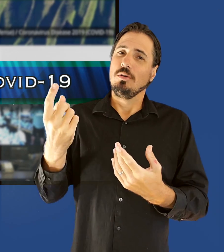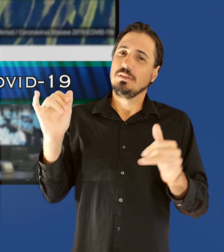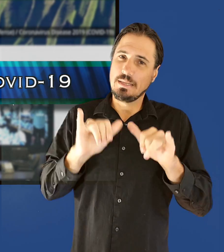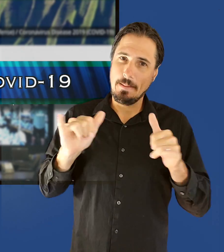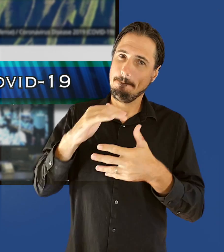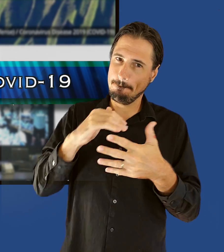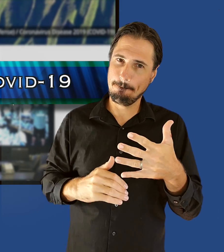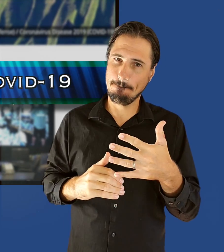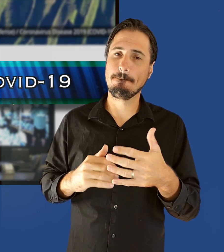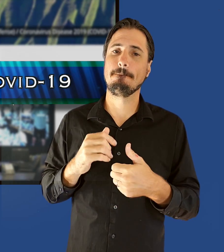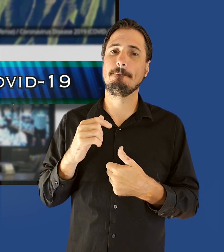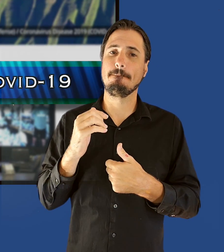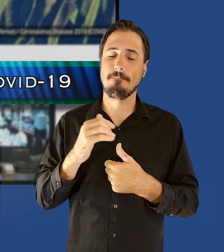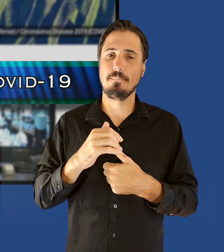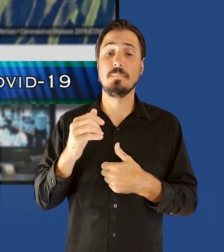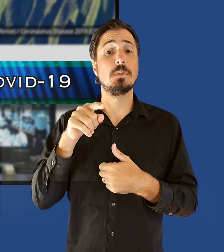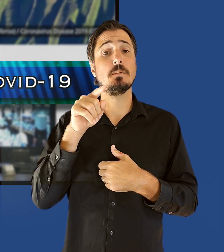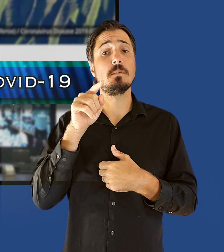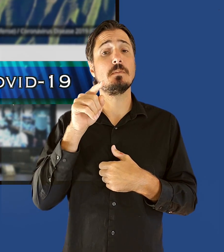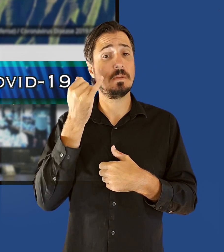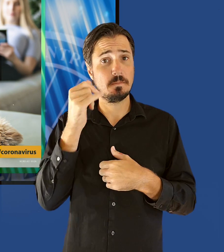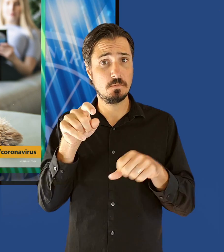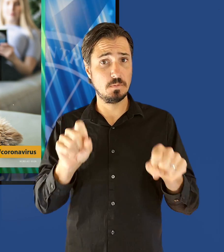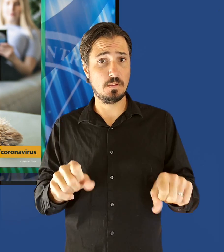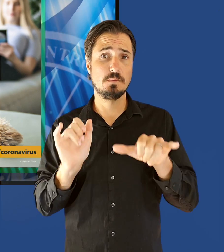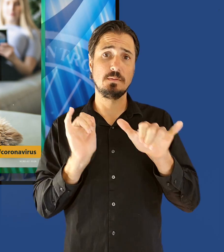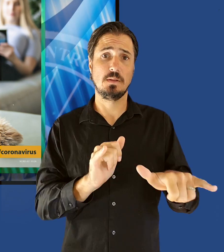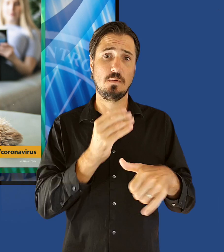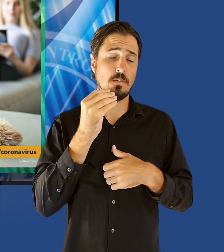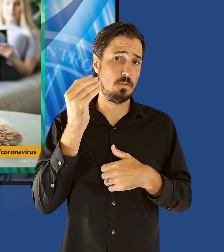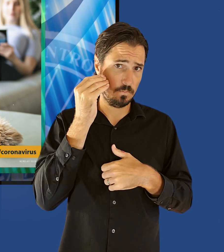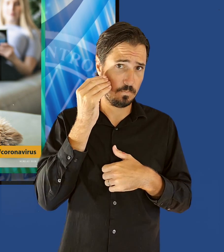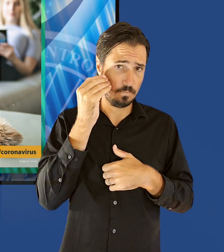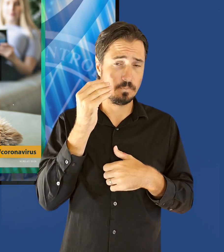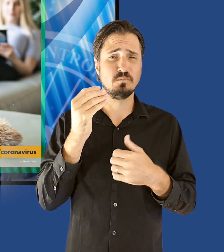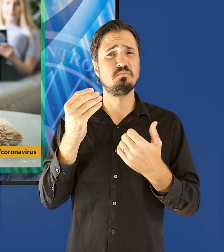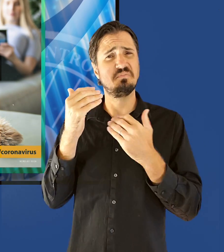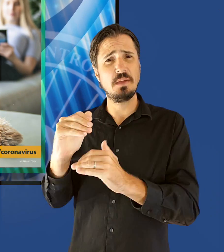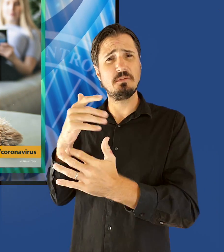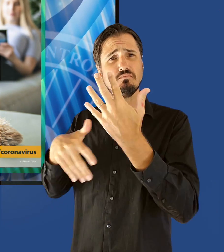As always, we offer these final reminders… Stay home as much as possible.